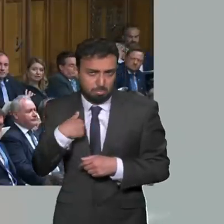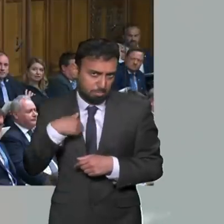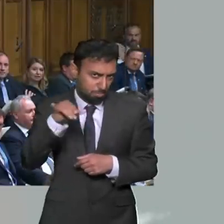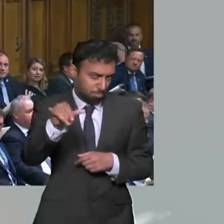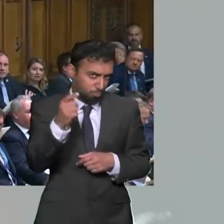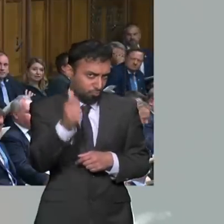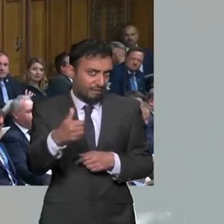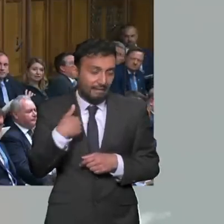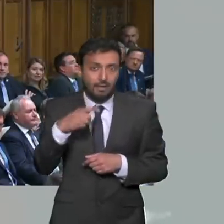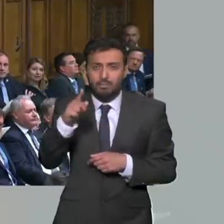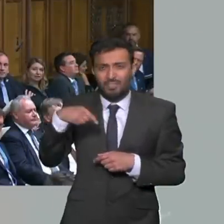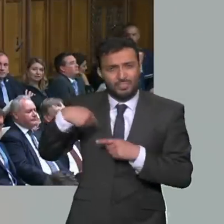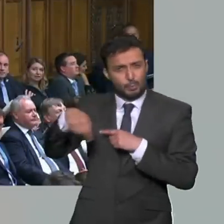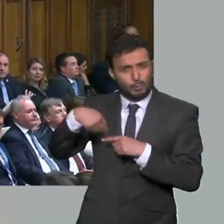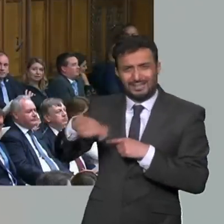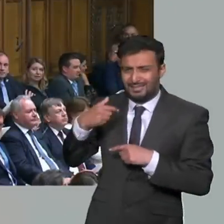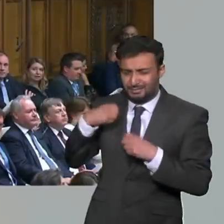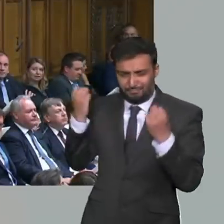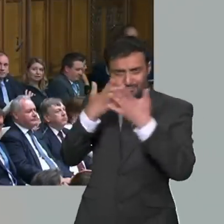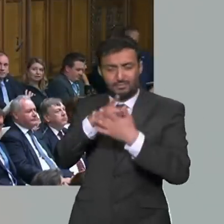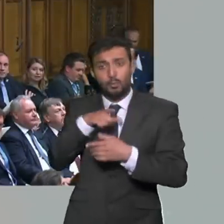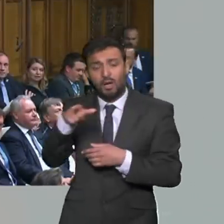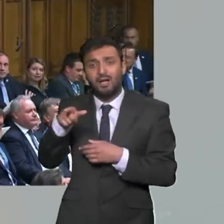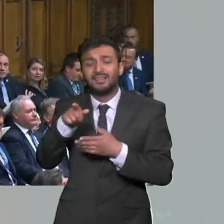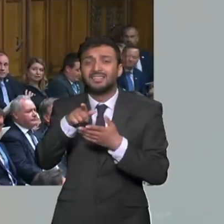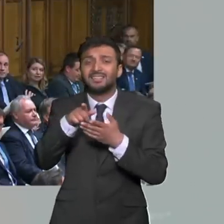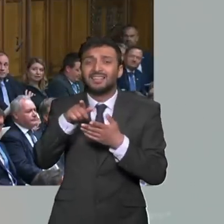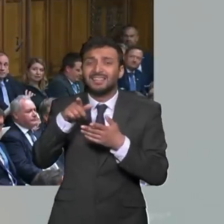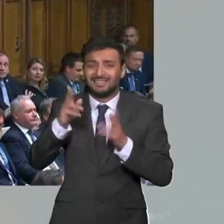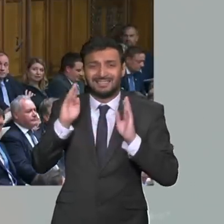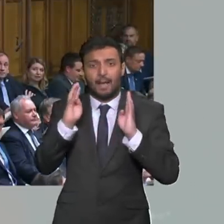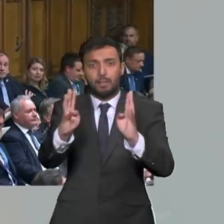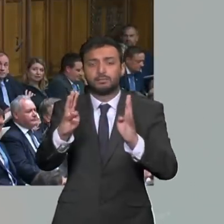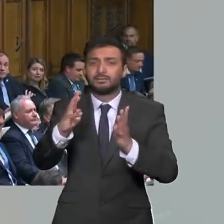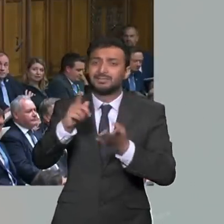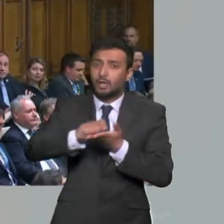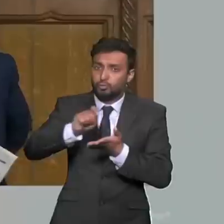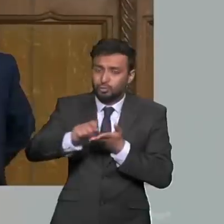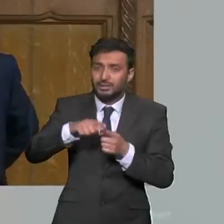Cabinet Secretary and the director general of Government Propriety and Ethics, no less,